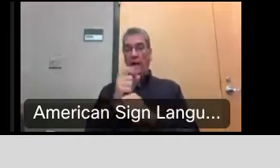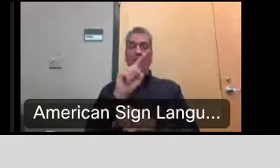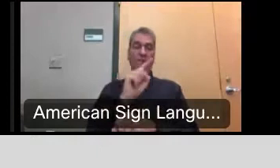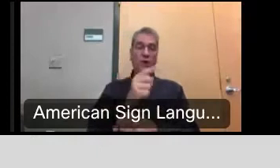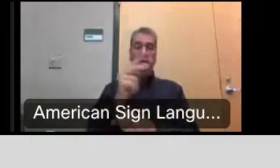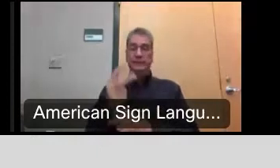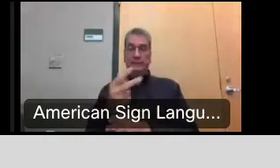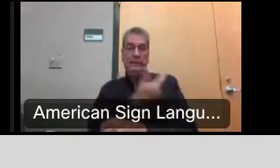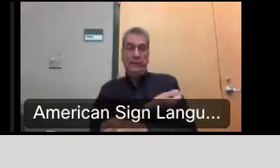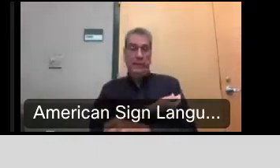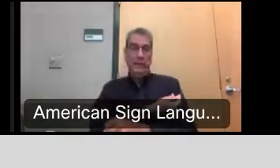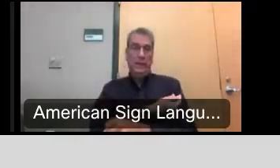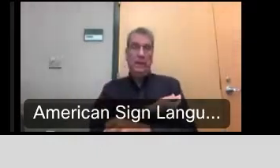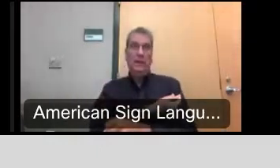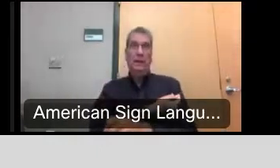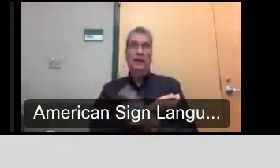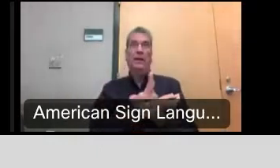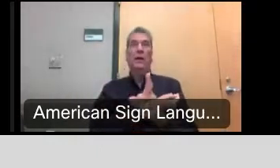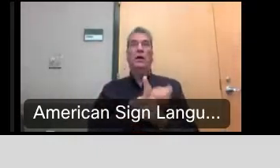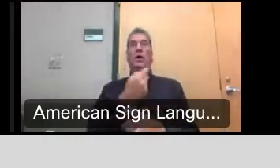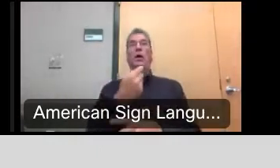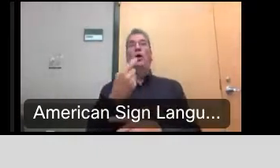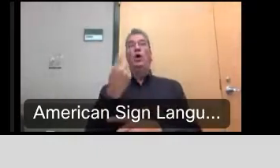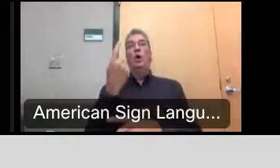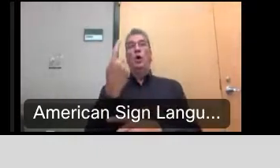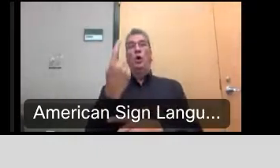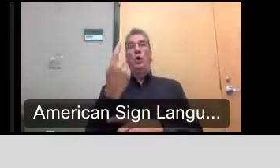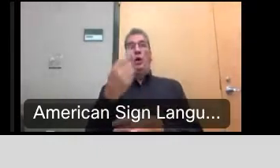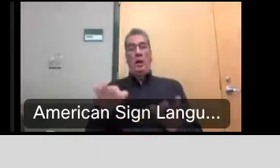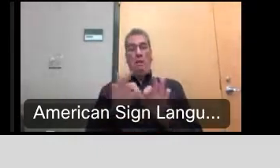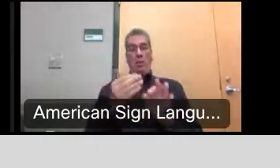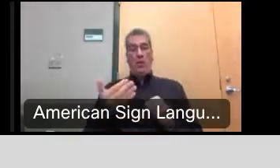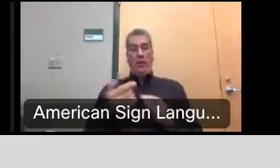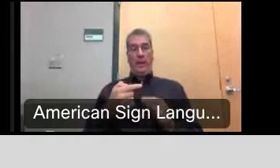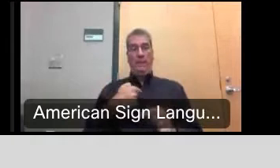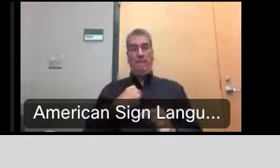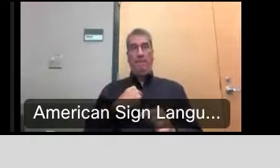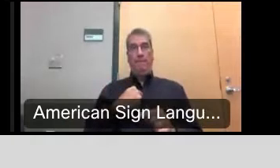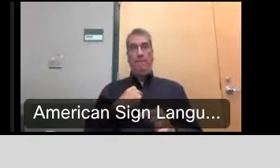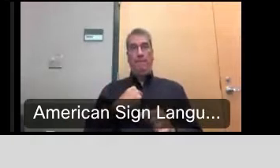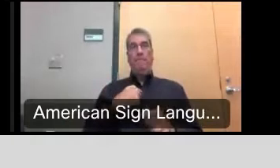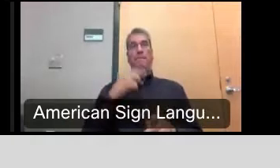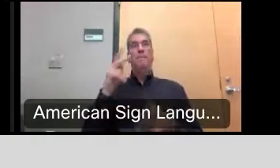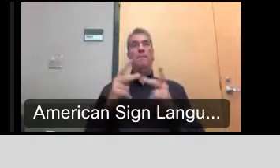of my little packet if you will is. Uh, there people sometimes turn that fully